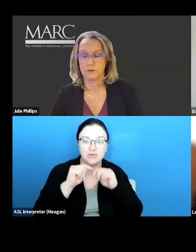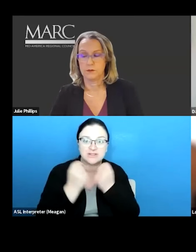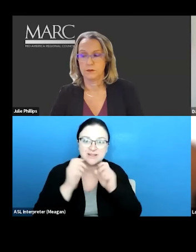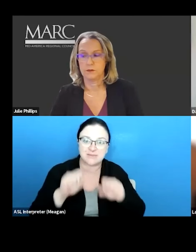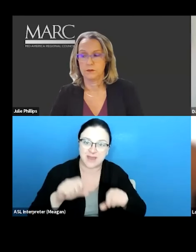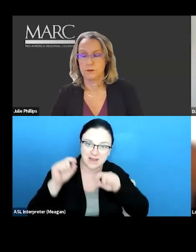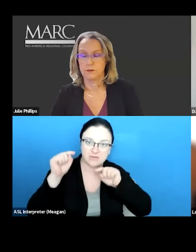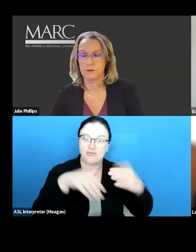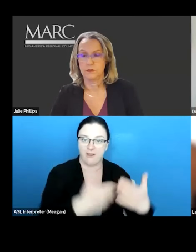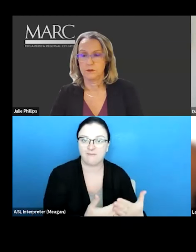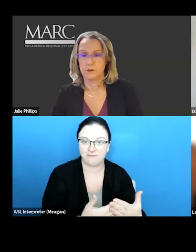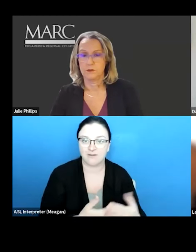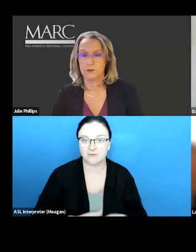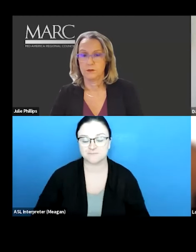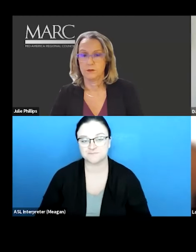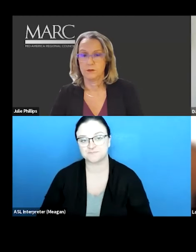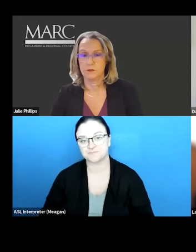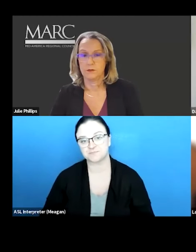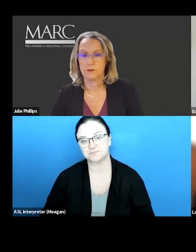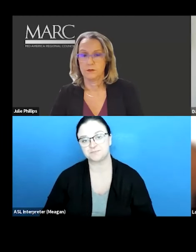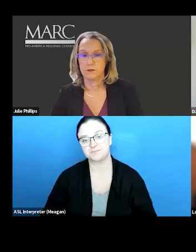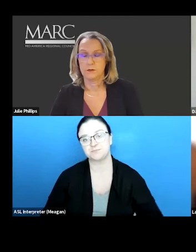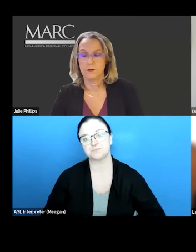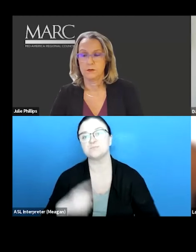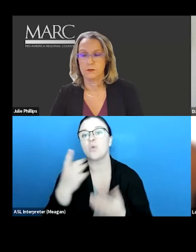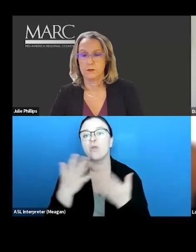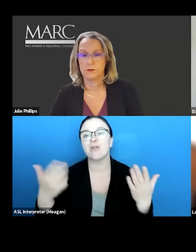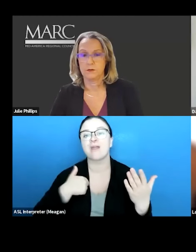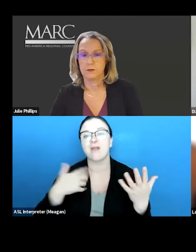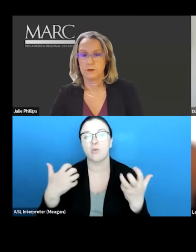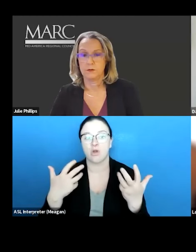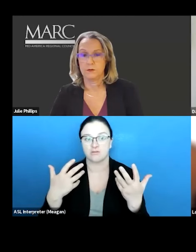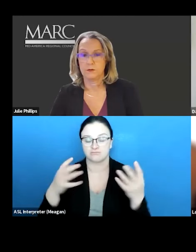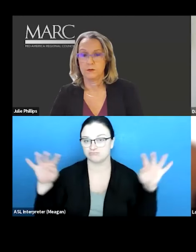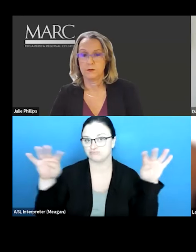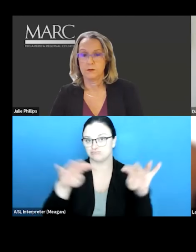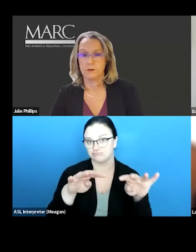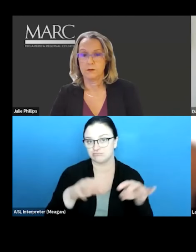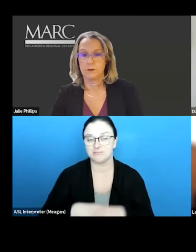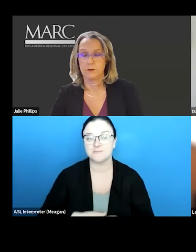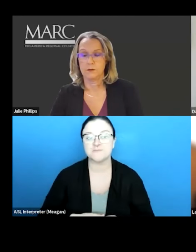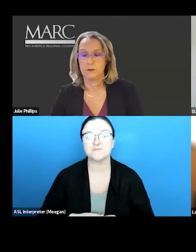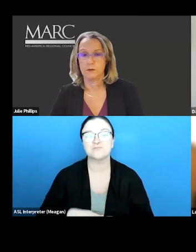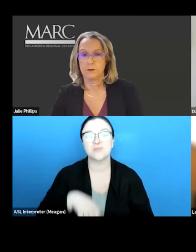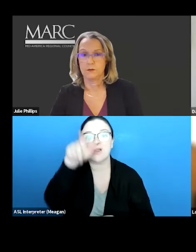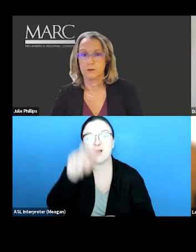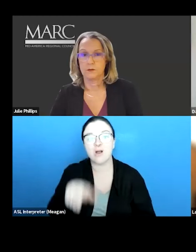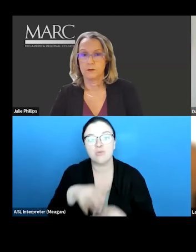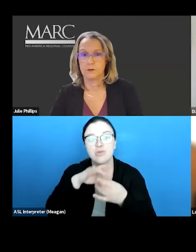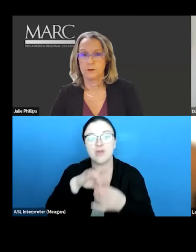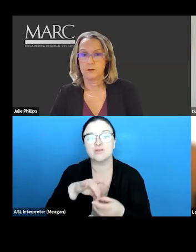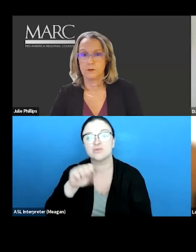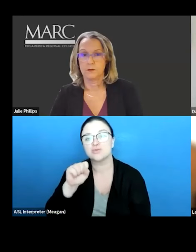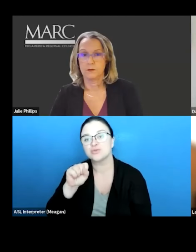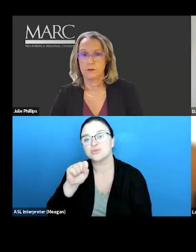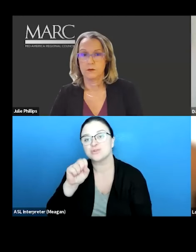a mobile team dispatched. One thing I wanna draw your attention to is the column that relates to substance use disorders.